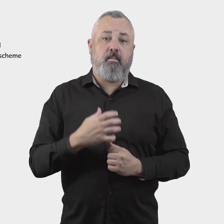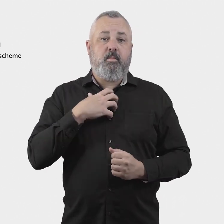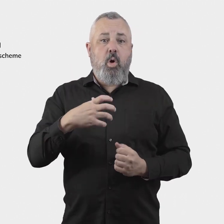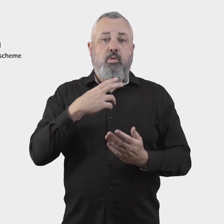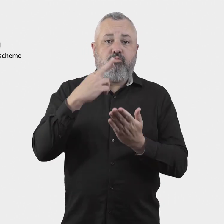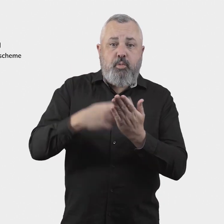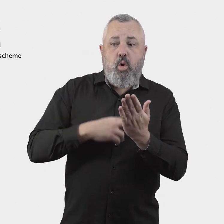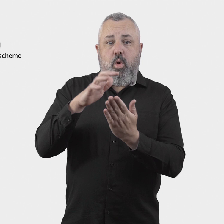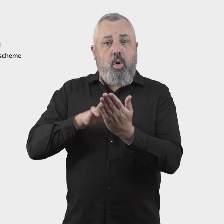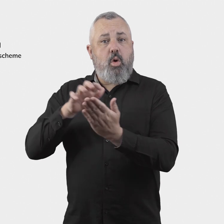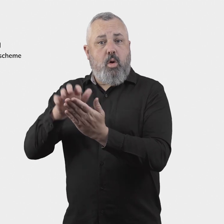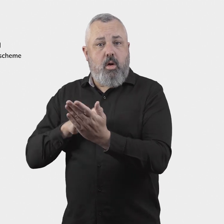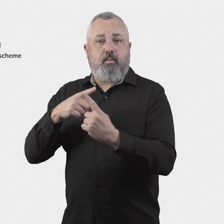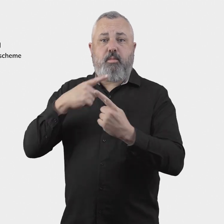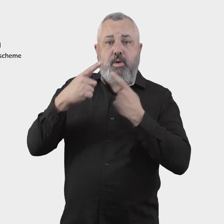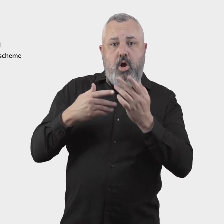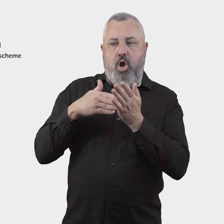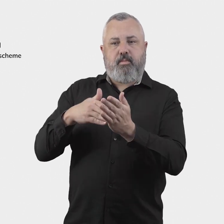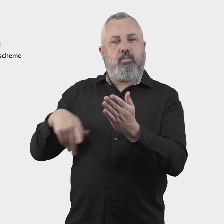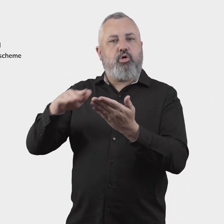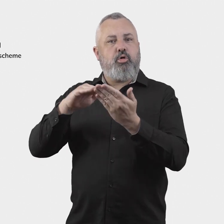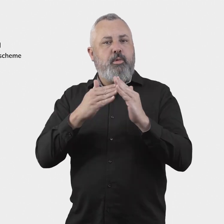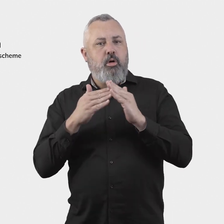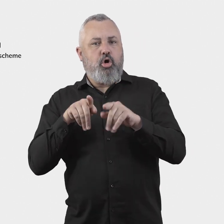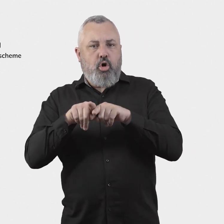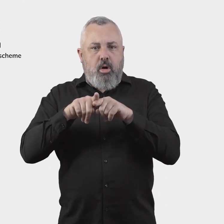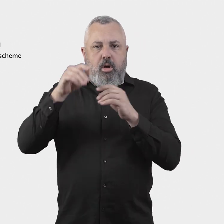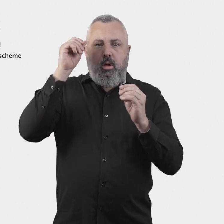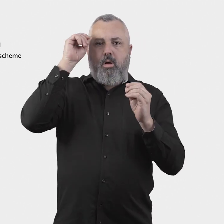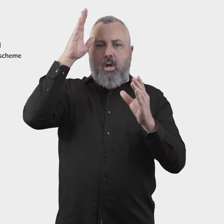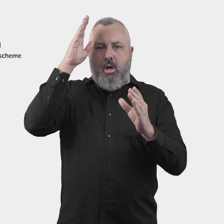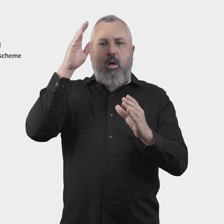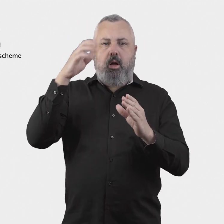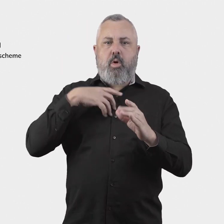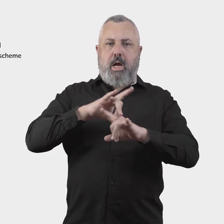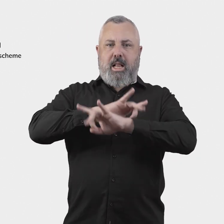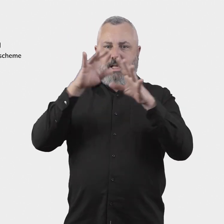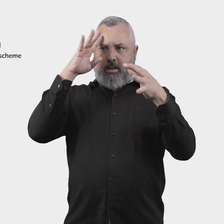Publications will play a key role in educating the public about the ombuds scheme, enabling customers to make